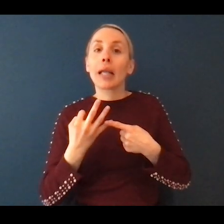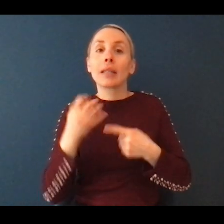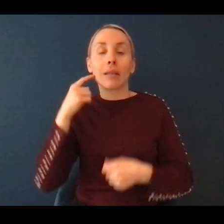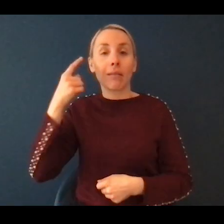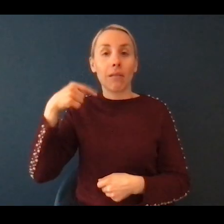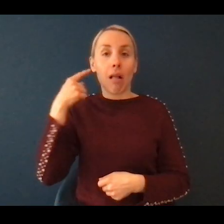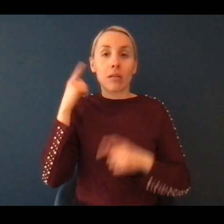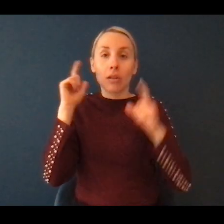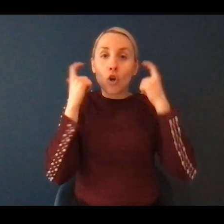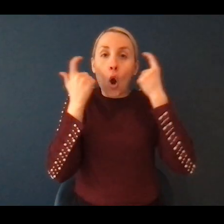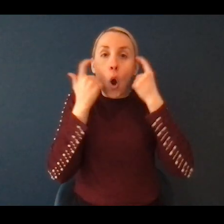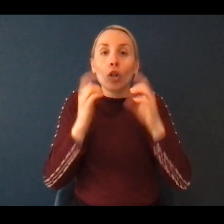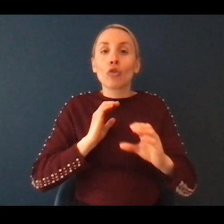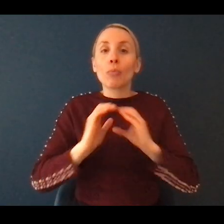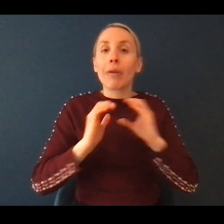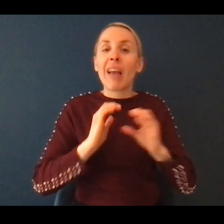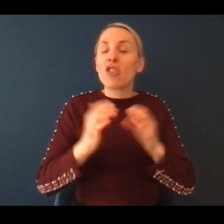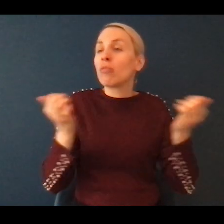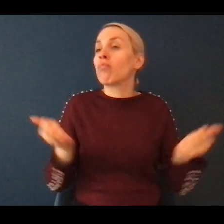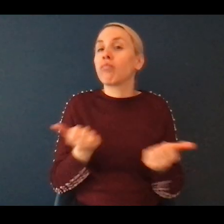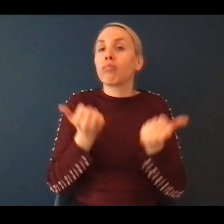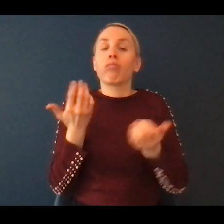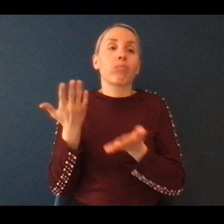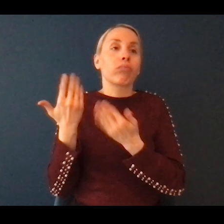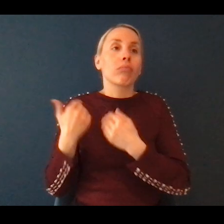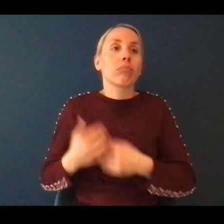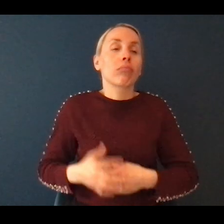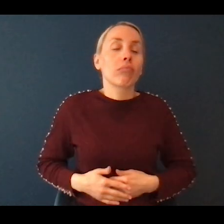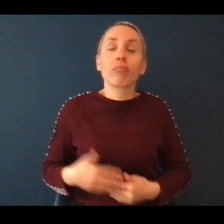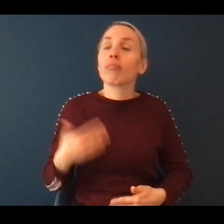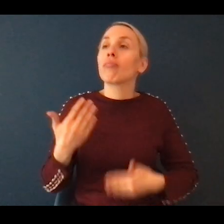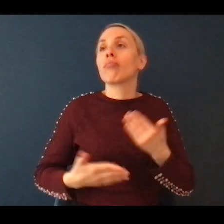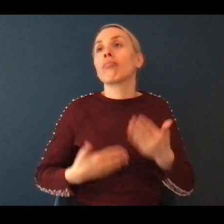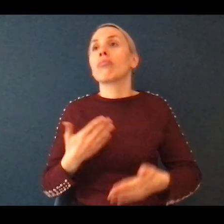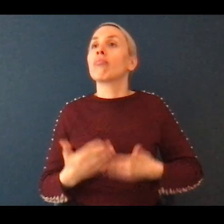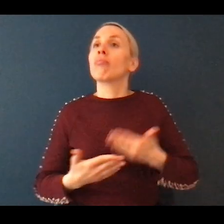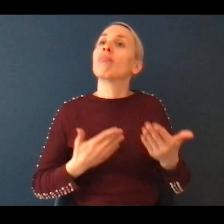and I kind of found myself working restaurant